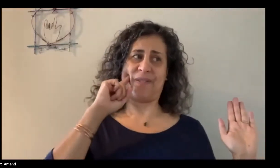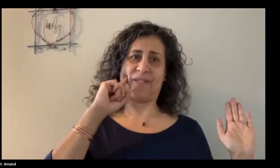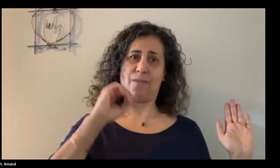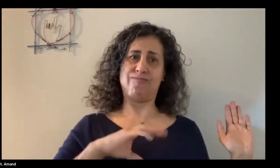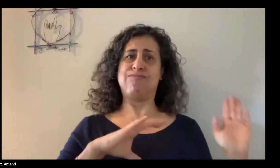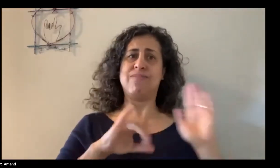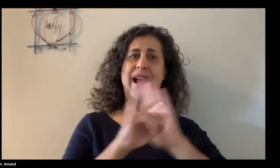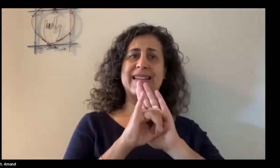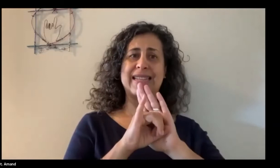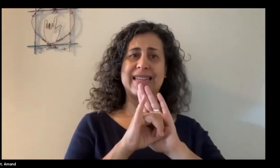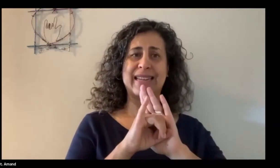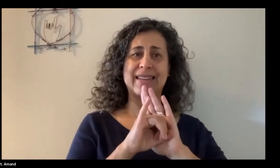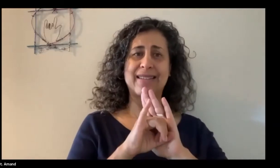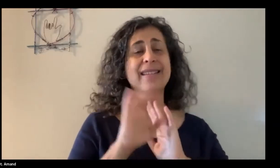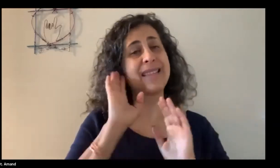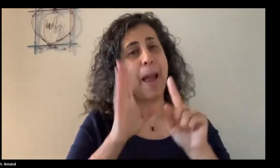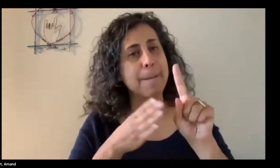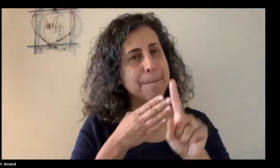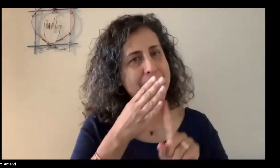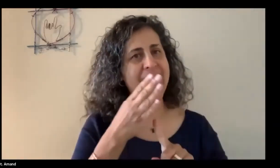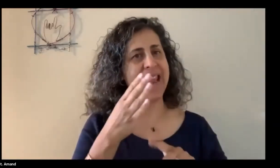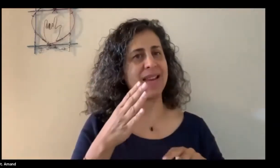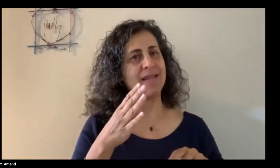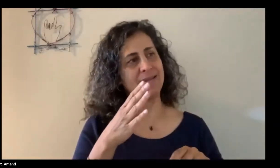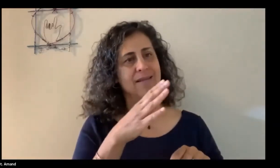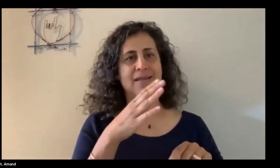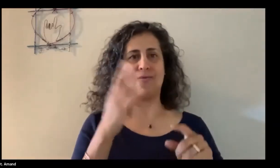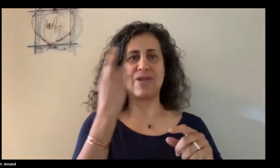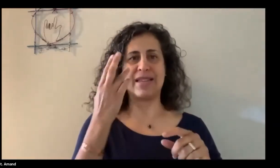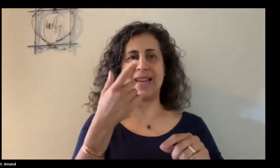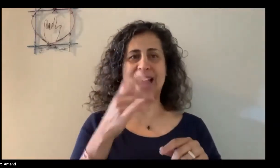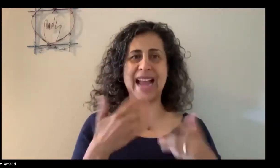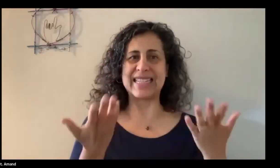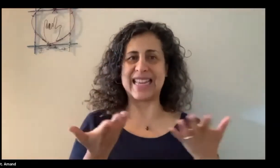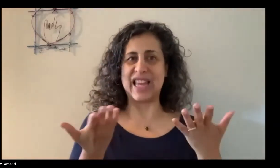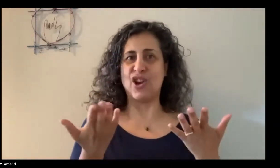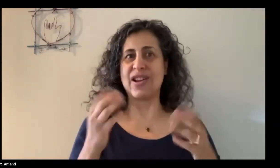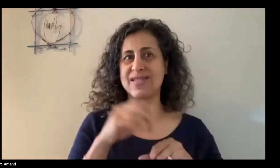at working with them and instilling a confidence and pride in their identity as Deaf people.